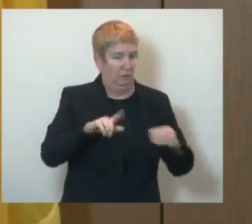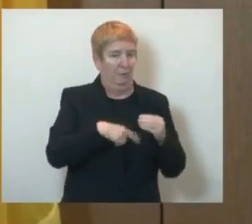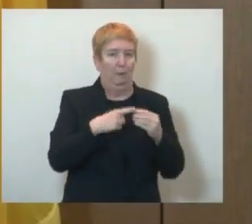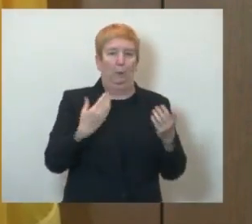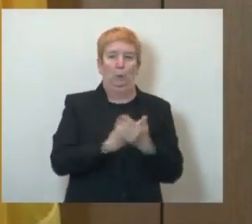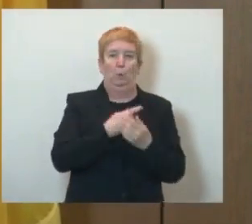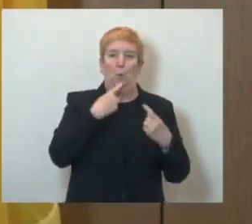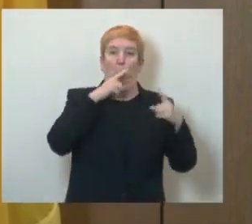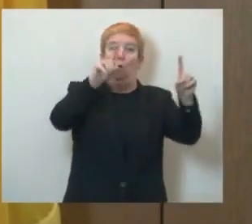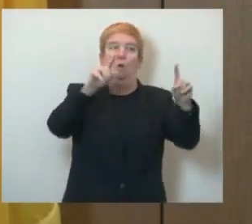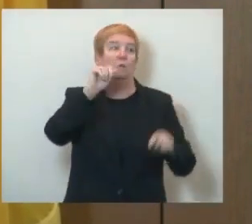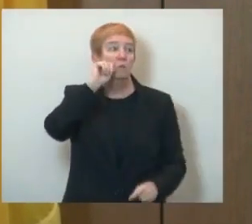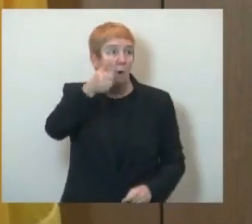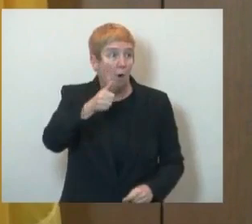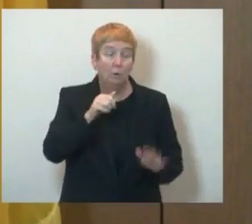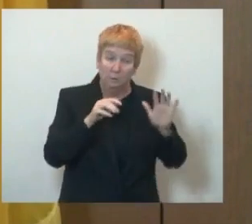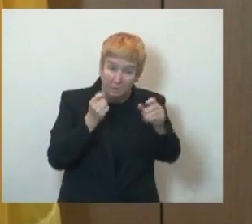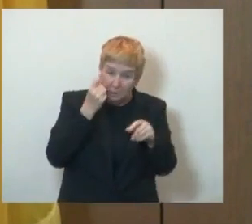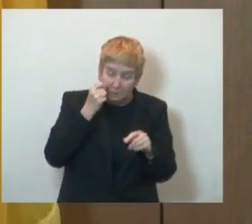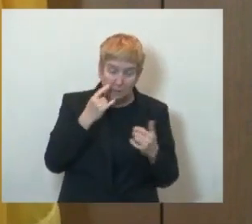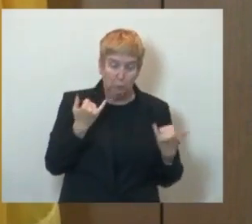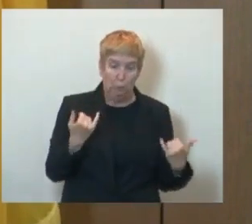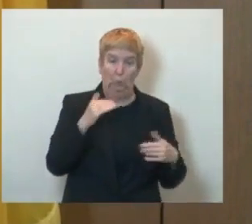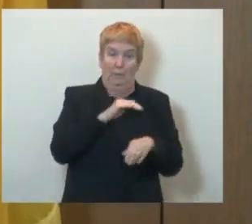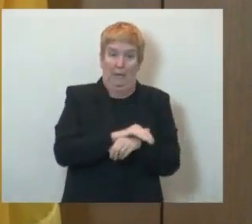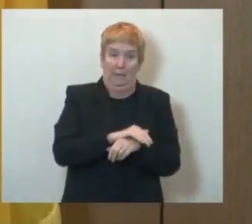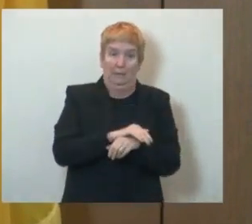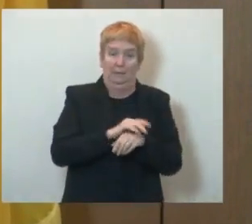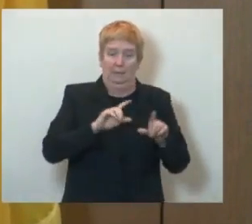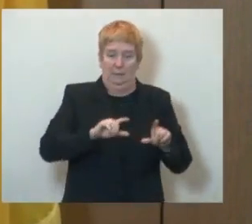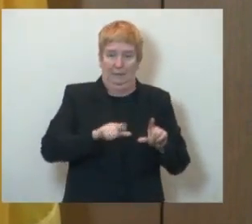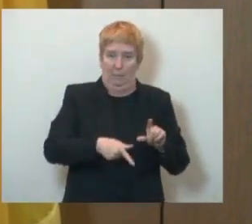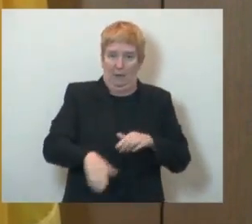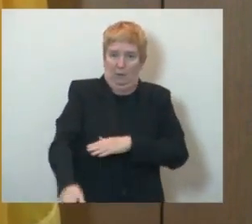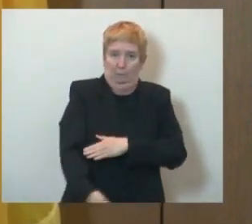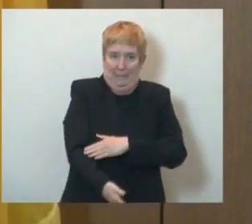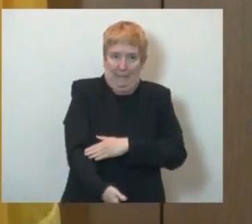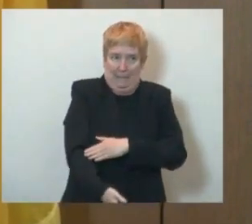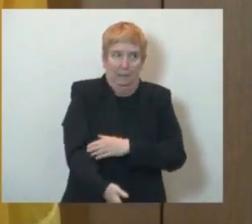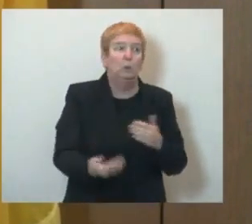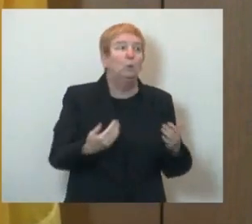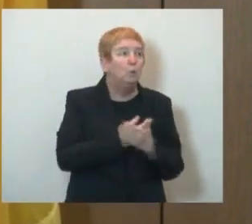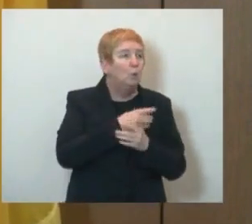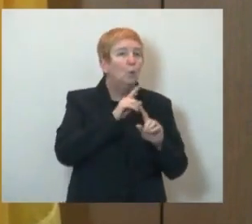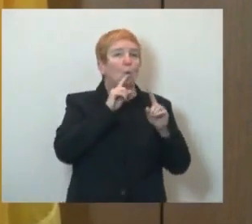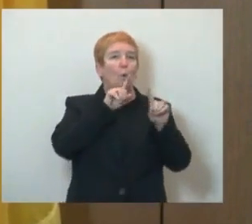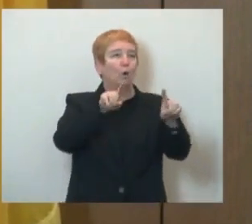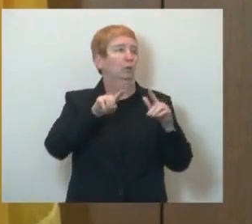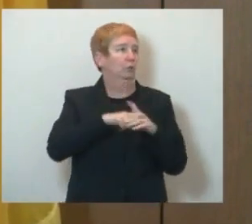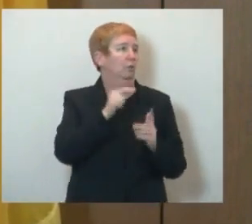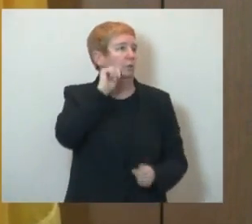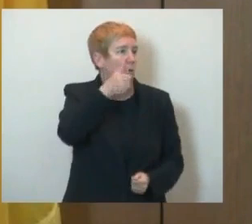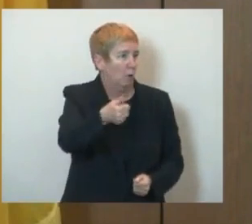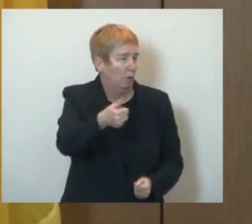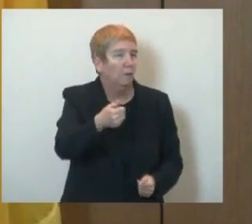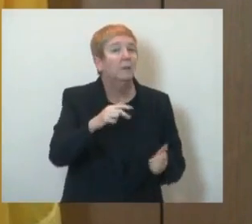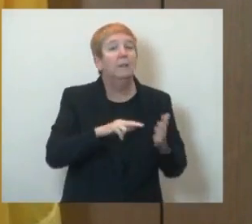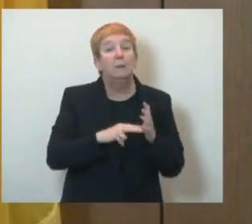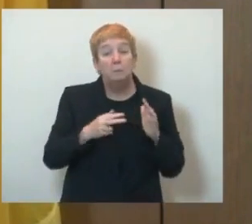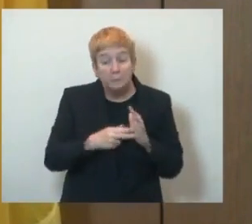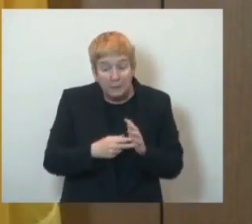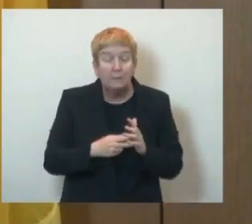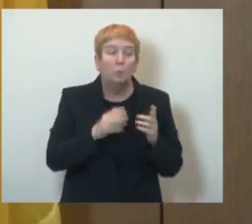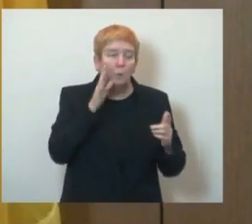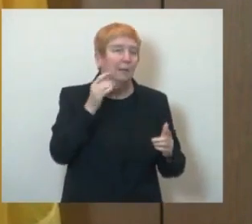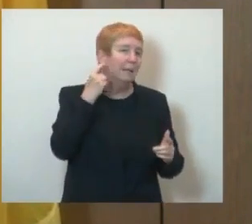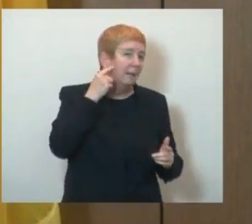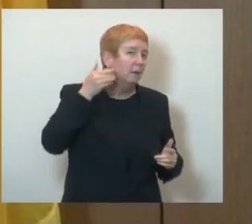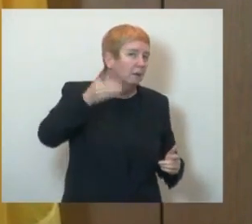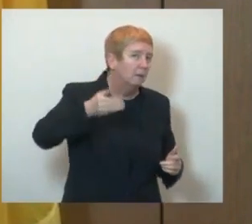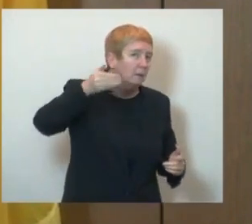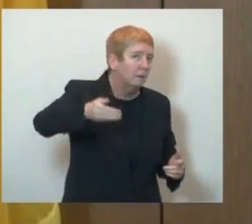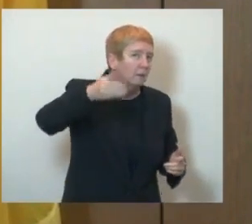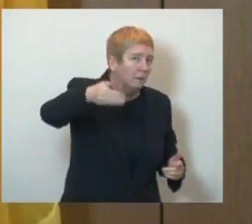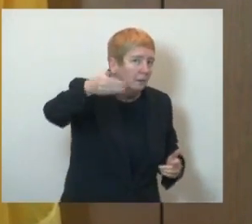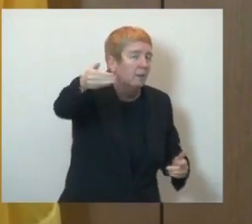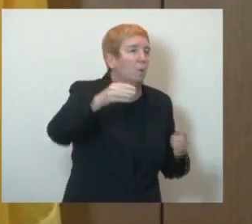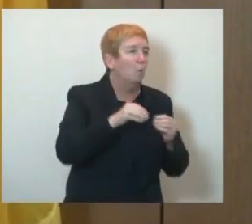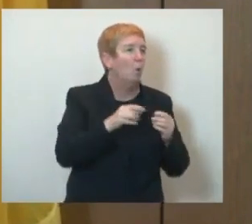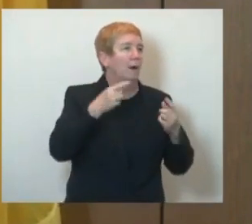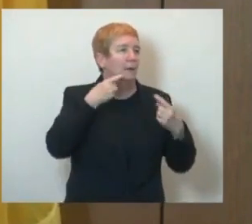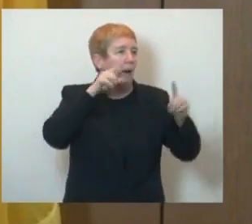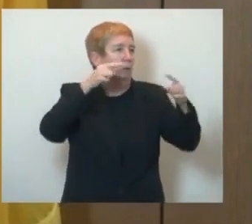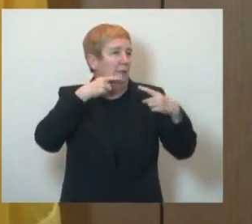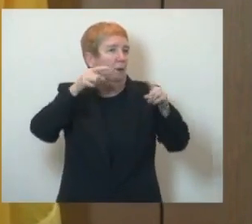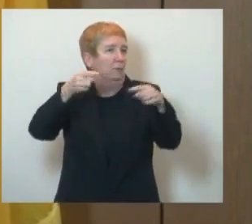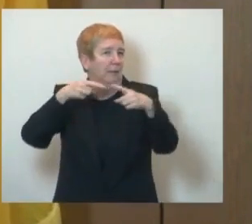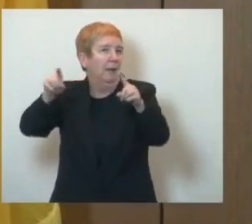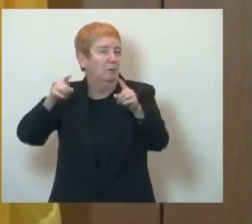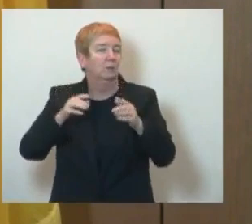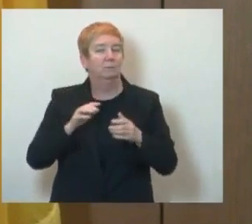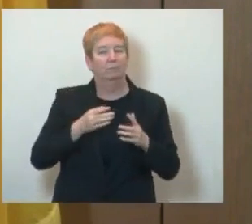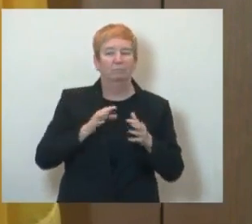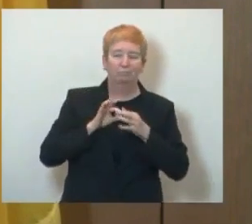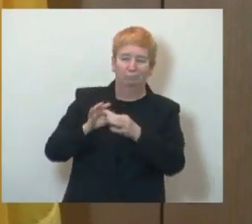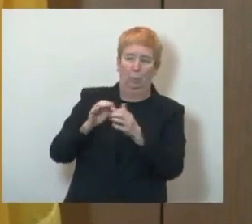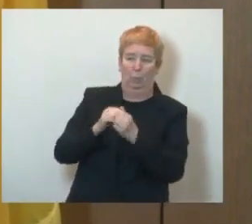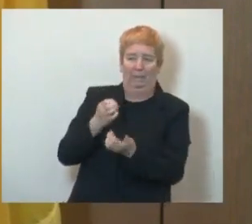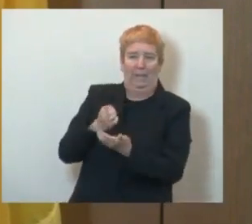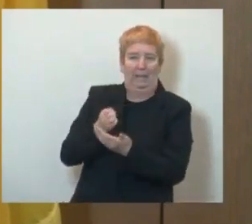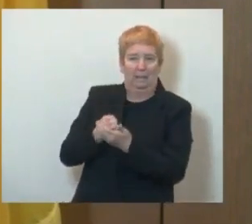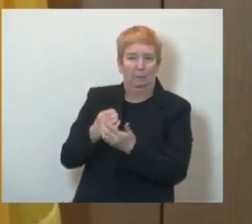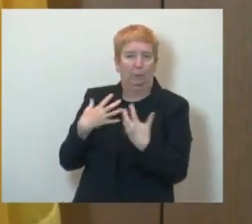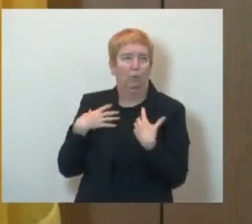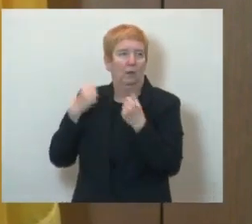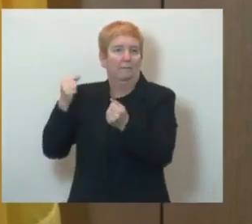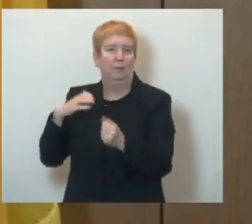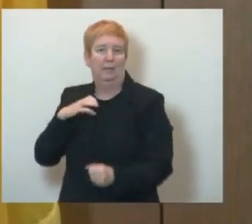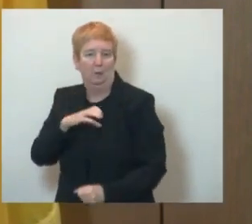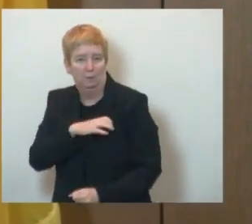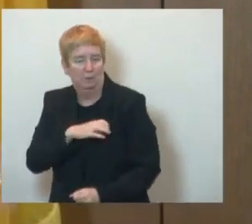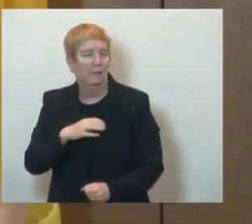I THINK I’VE RUN THROUGH ALL OF MY SLIDES ABOUT THE NEW EFFECTIVE TOMORROW RIGHT CURRENT ORDER EXPIRES MIDNIGHT TODAY AND YOU SHOULD EXPECT MORE ANNOUNCEMENTS RELATED TO THE